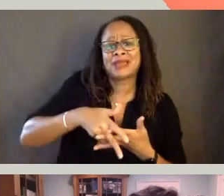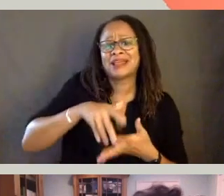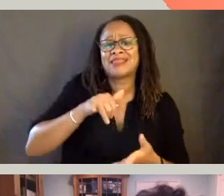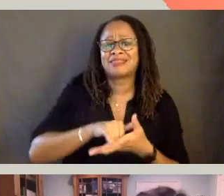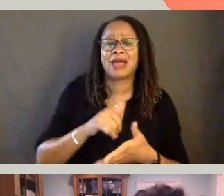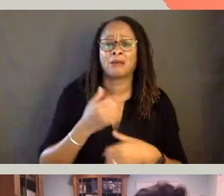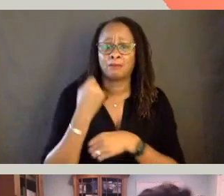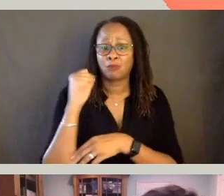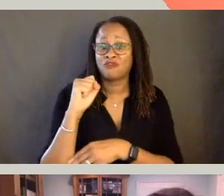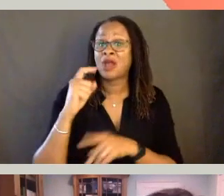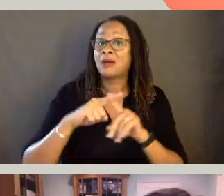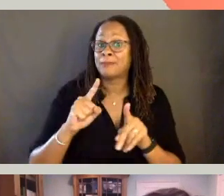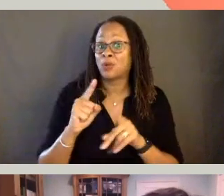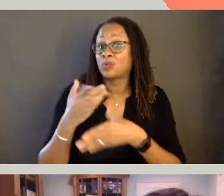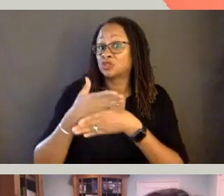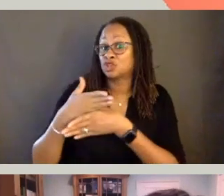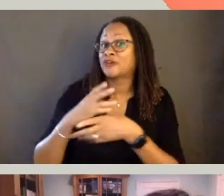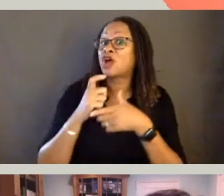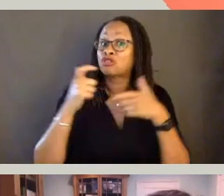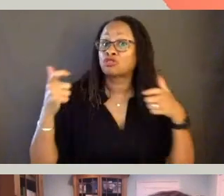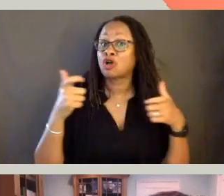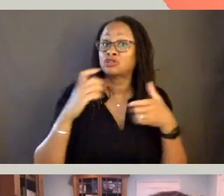But we were telling a much larger story about a movement